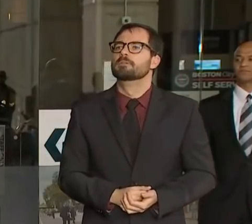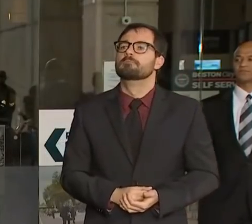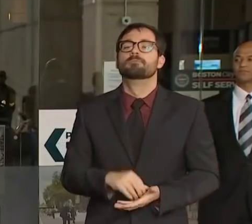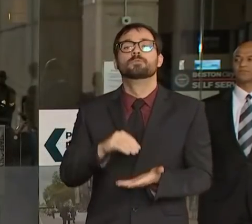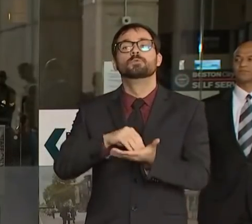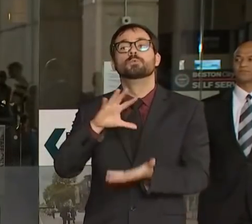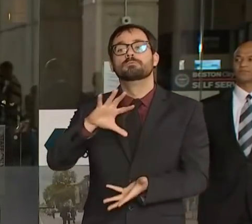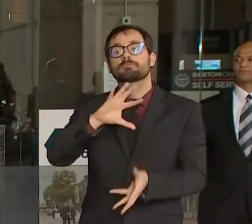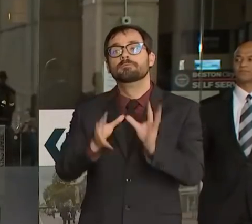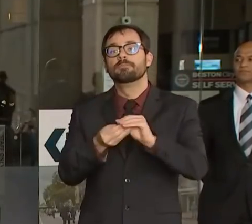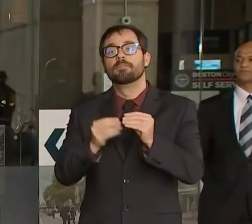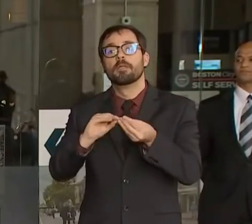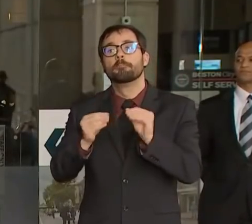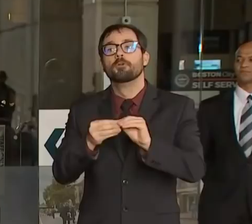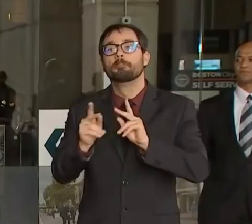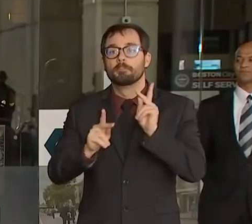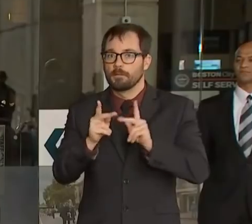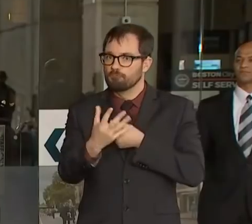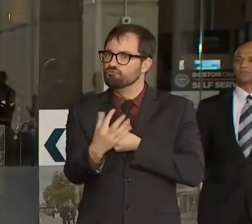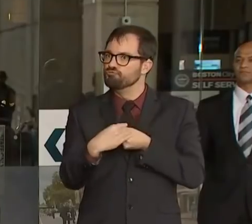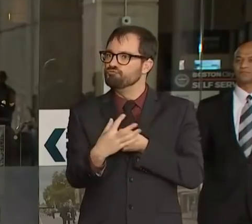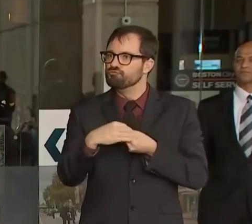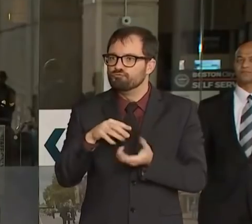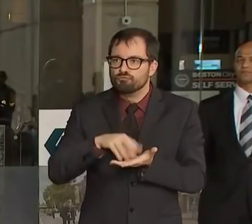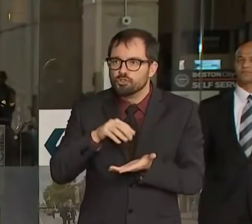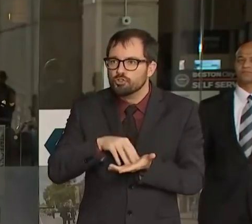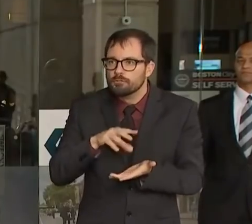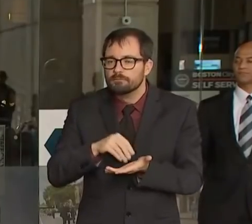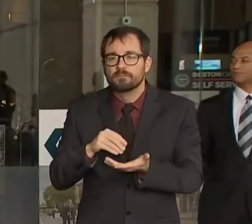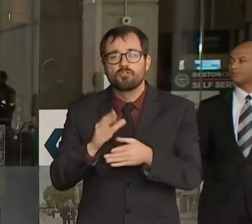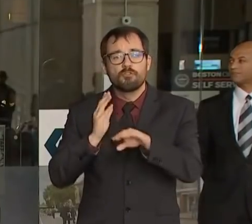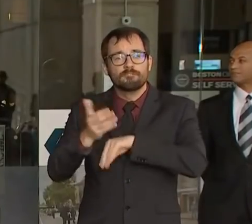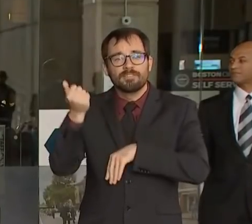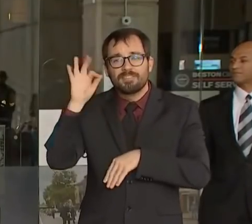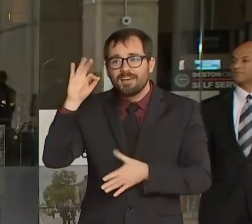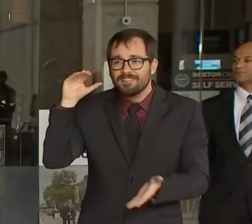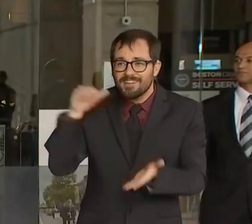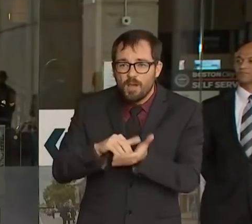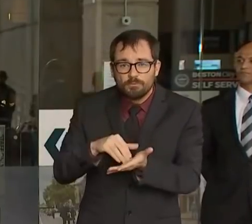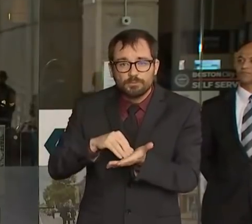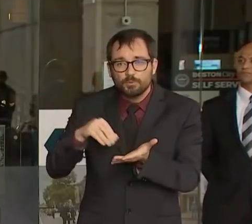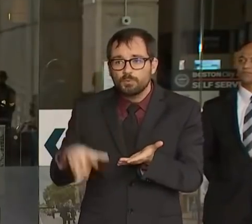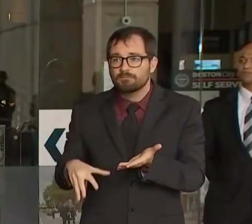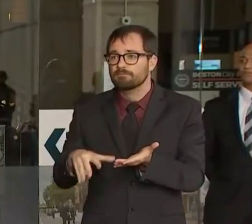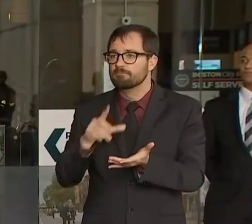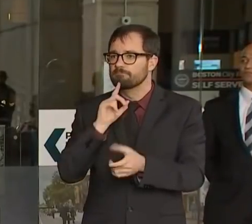CHROMEBOOKS, ALL THE COMICS WE ANTICIPATE, IN THE HANDS OF YOUNG PEOPLE. STUDENT ENGAGEMENT IS RAMPING UP. OVERNIGHT 2000 STUDENTS WERE ONLINE USING RESOURCES